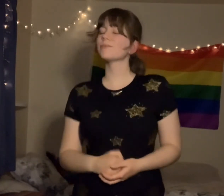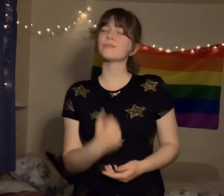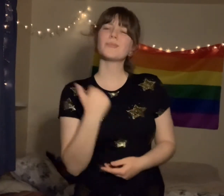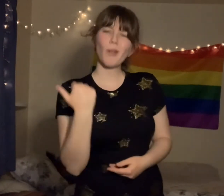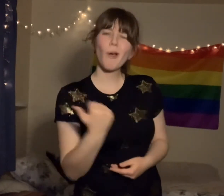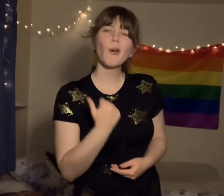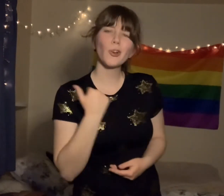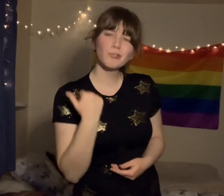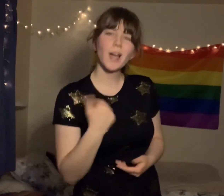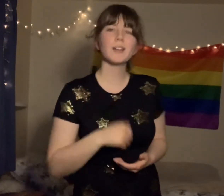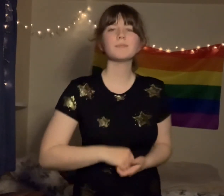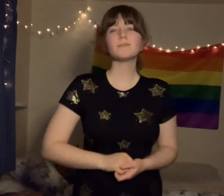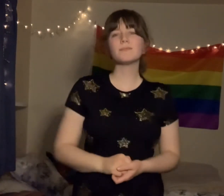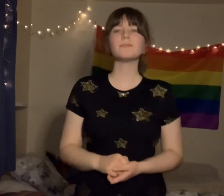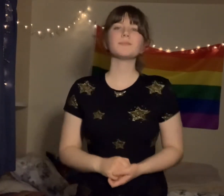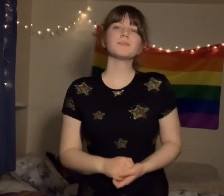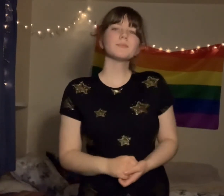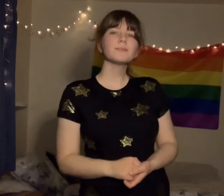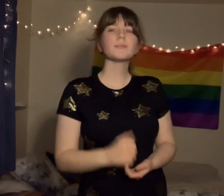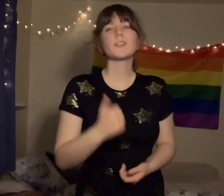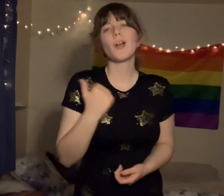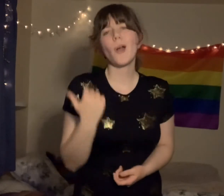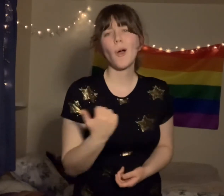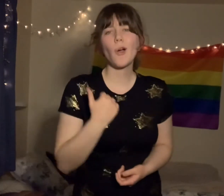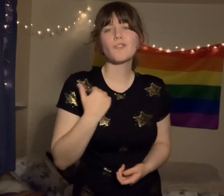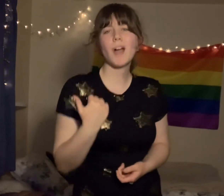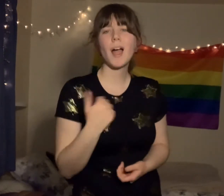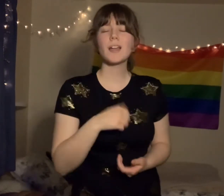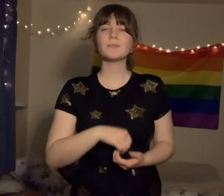Alright x2